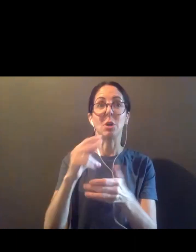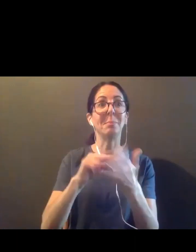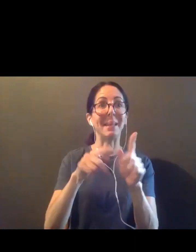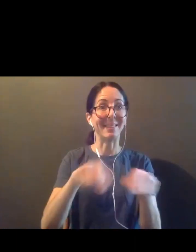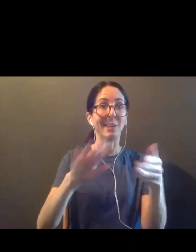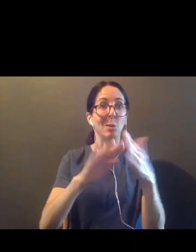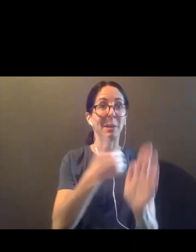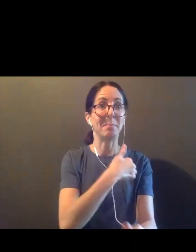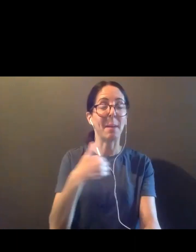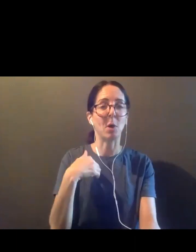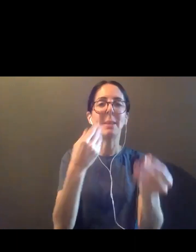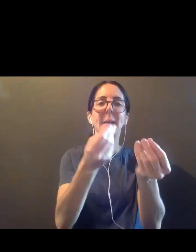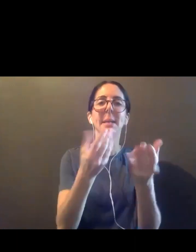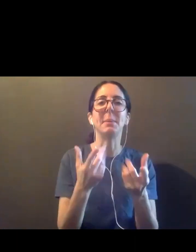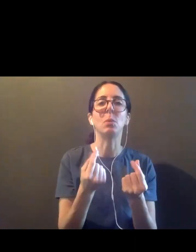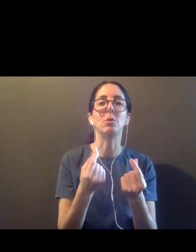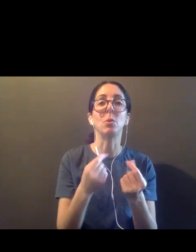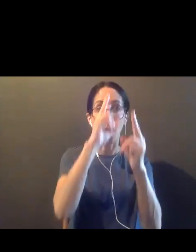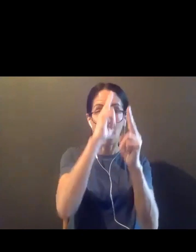their voice by following exactly what they do.